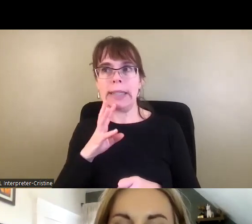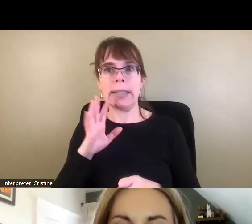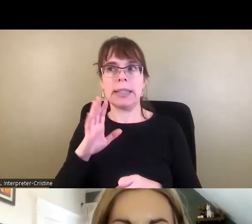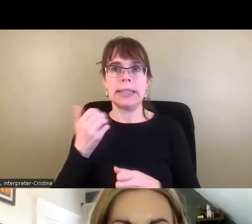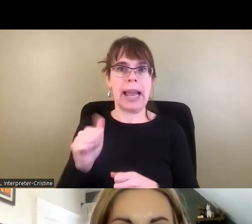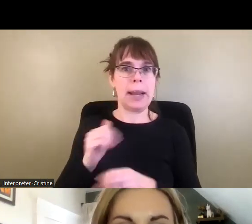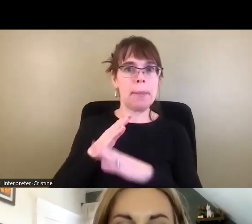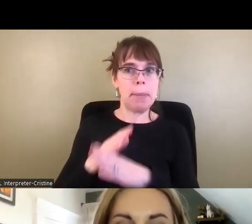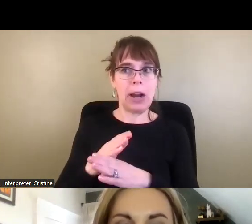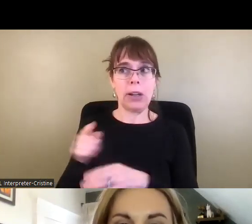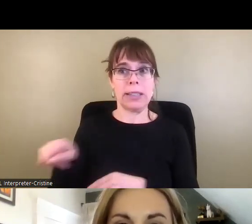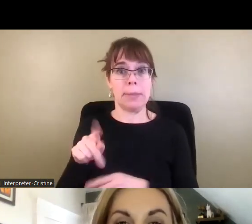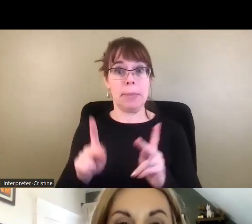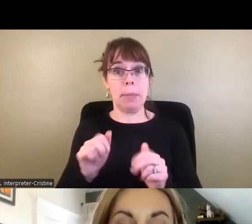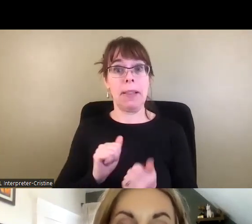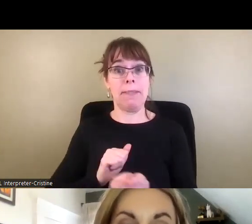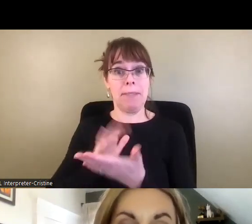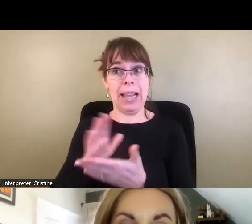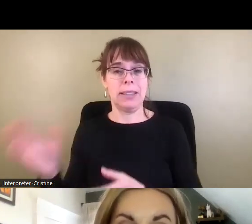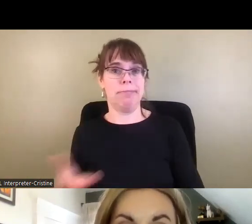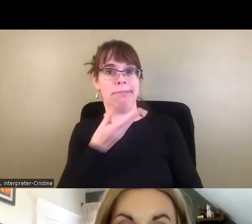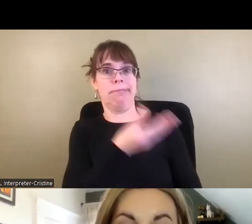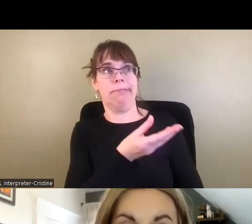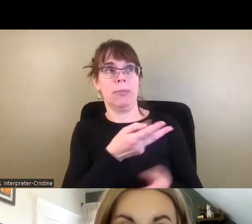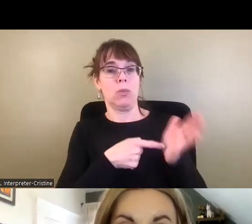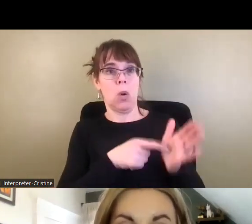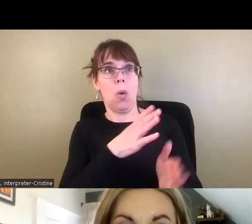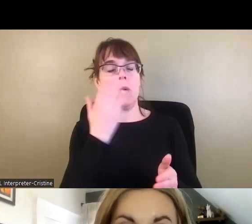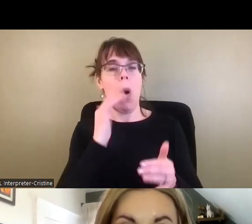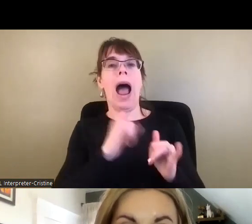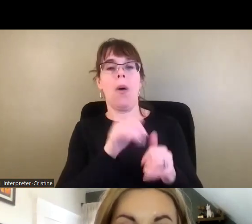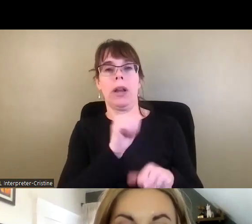our clients face are our front and center of how we shape policy at the state level.